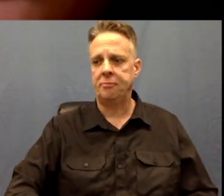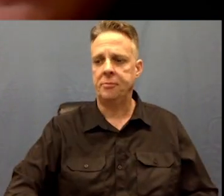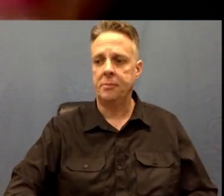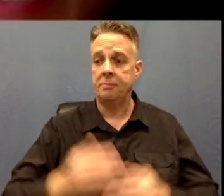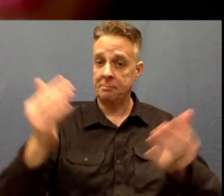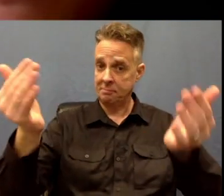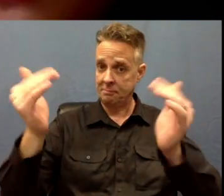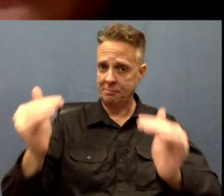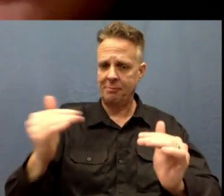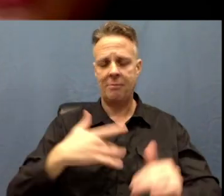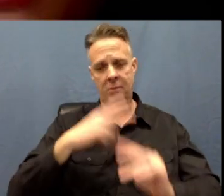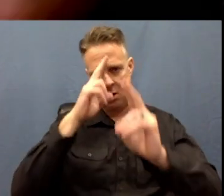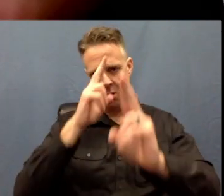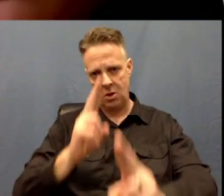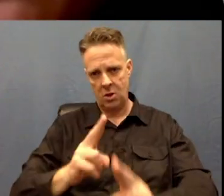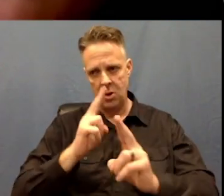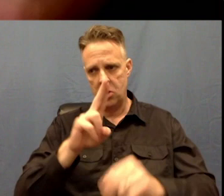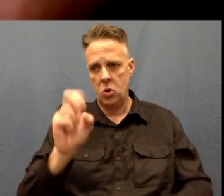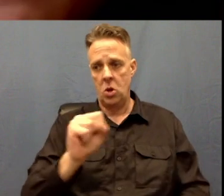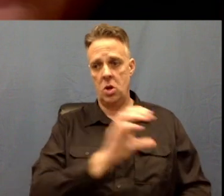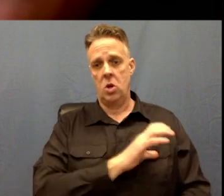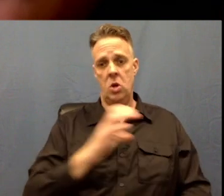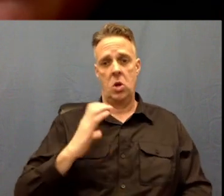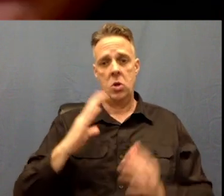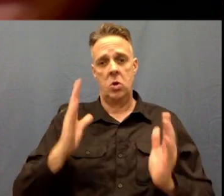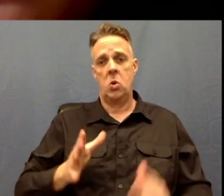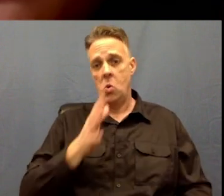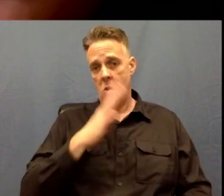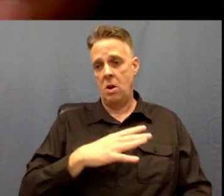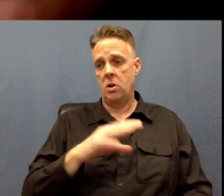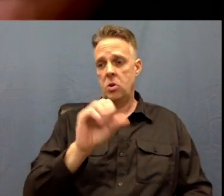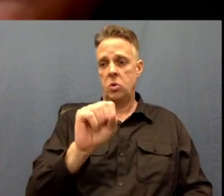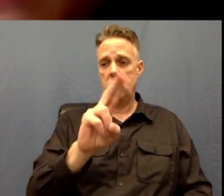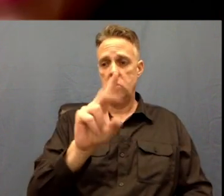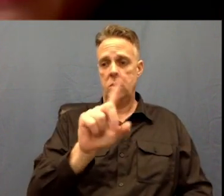OUR NEXT SPEAKER WE ARE HONORED TO HAVE U.S. CONGRESSWOMAN SUZANNE BONAMICI HERE WITH US TODAY, AND ONE OF OUR CHAMPIONS